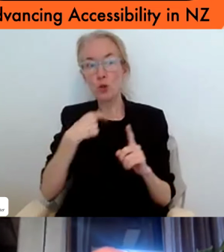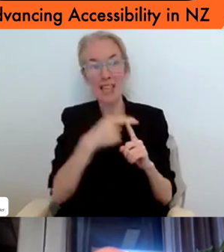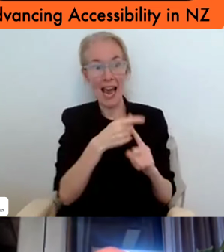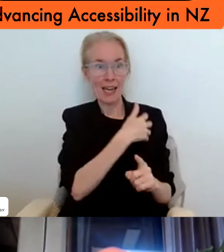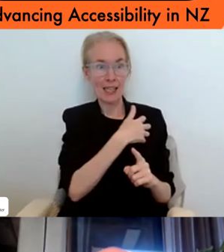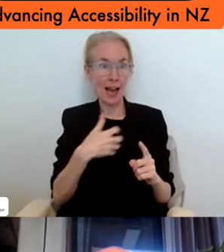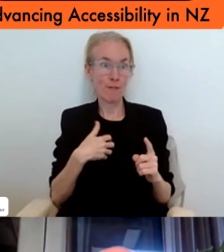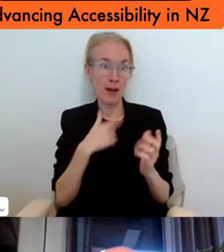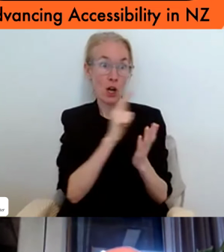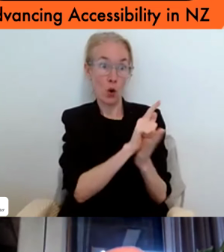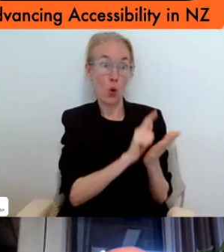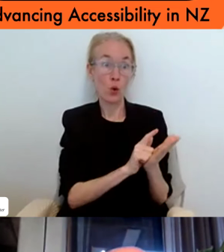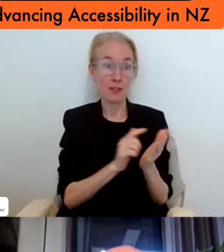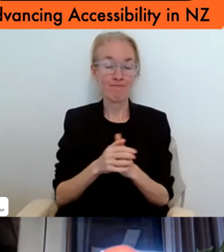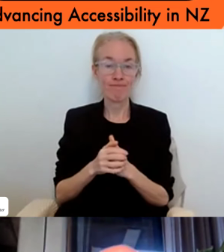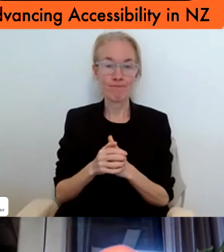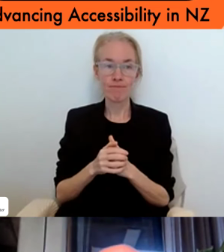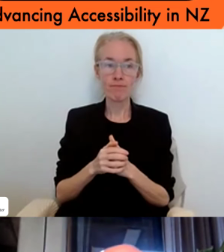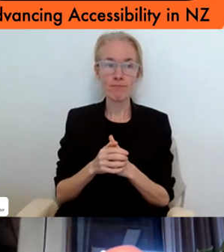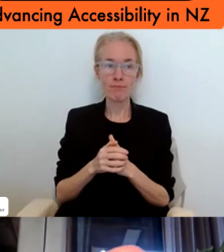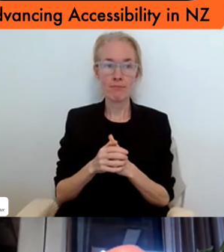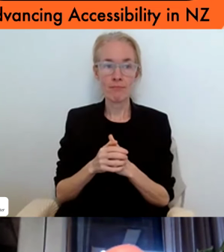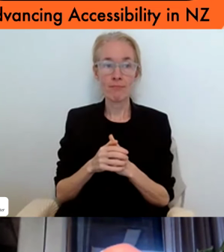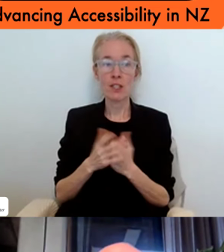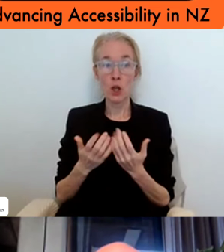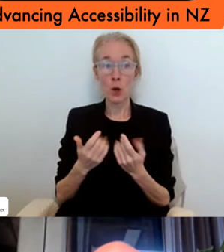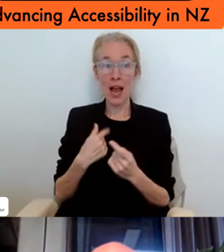For us, I think our opportunity is to educate salespeople and clients